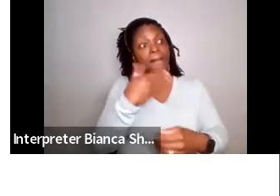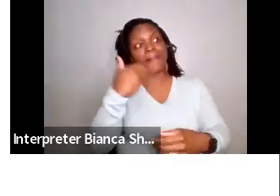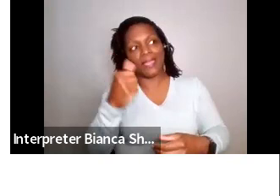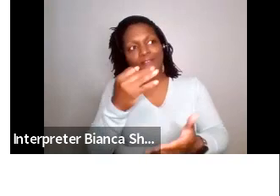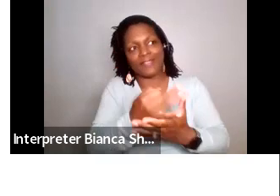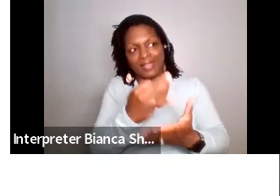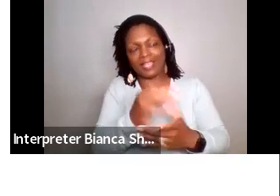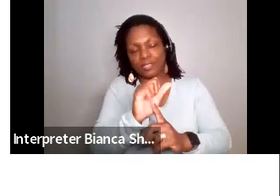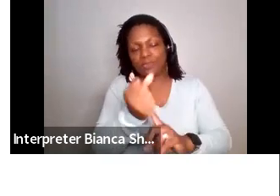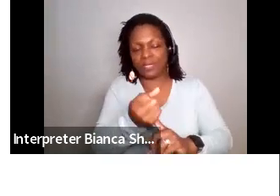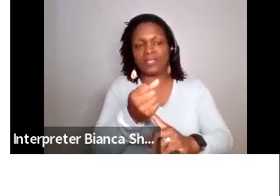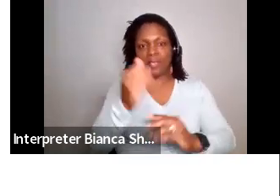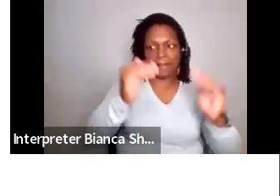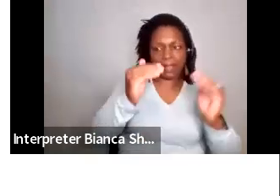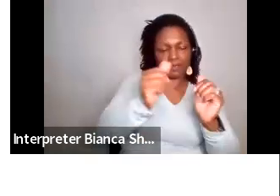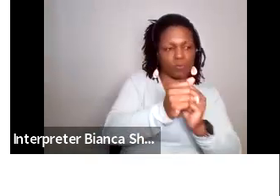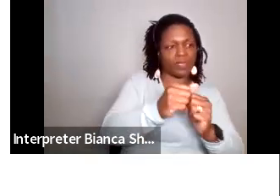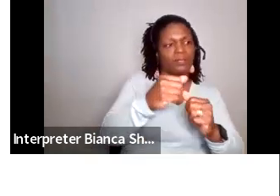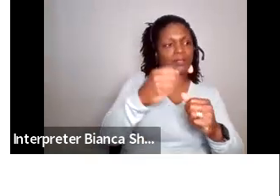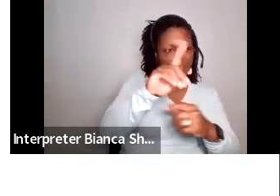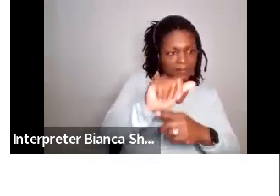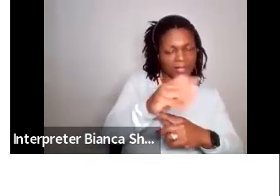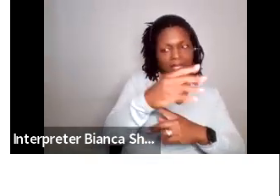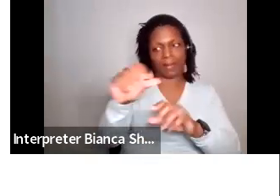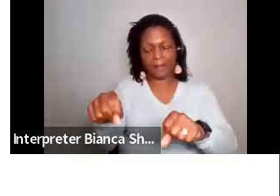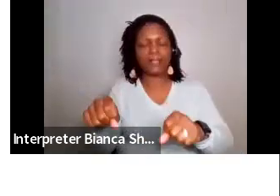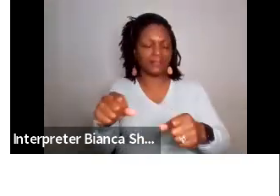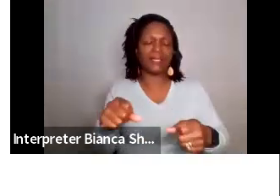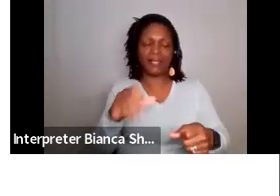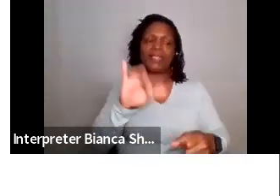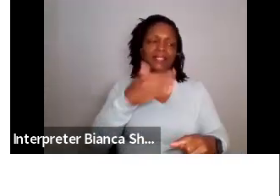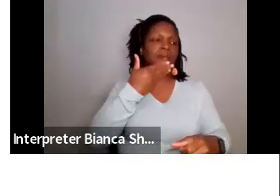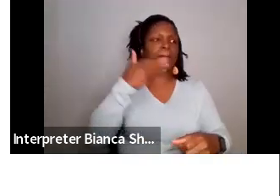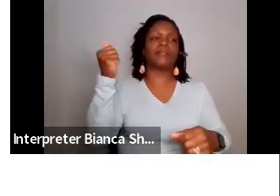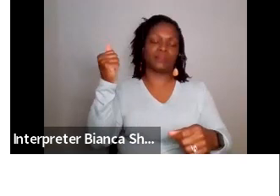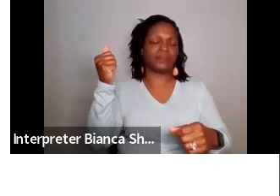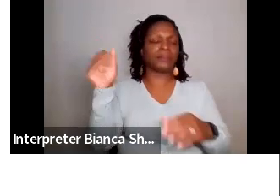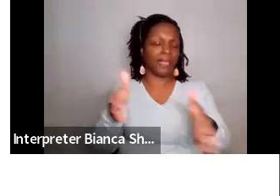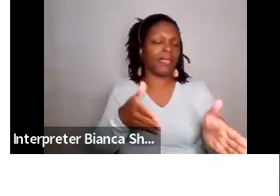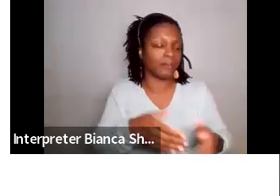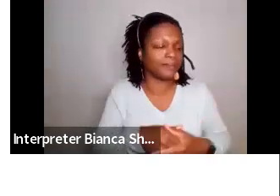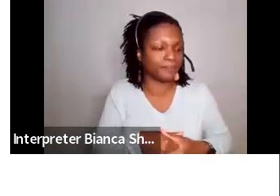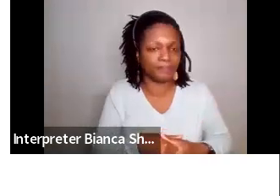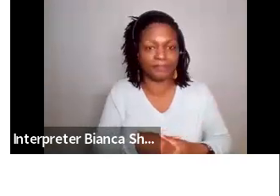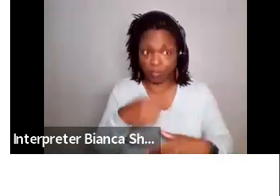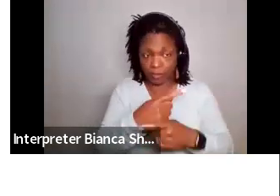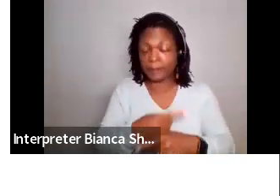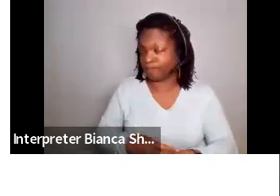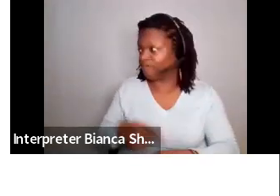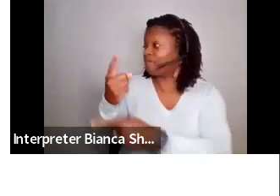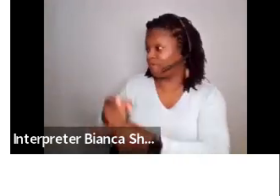That balances with your disability and abilities